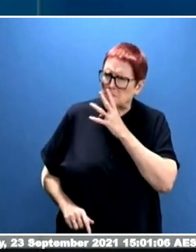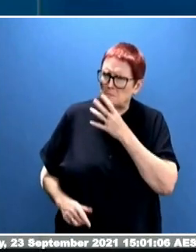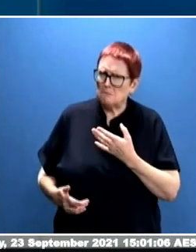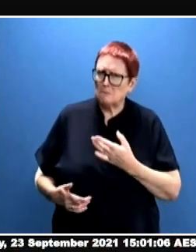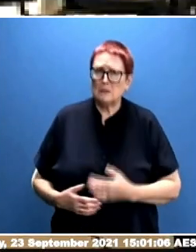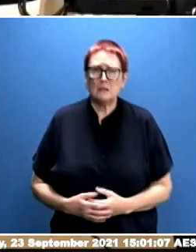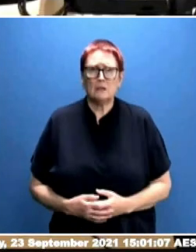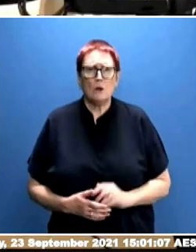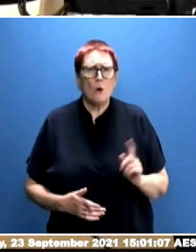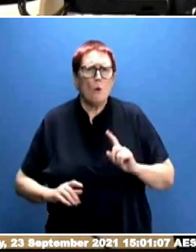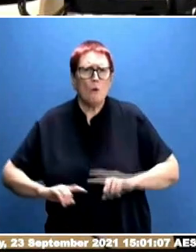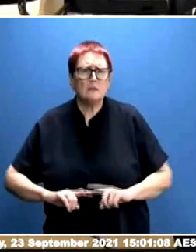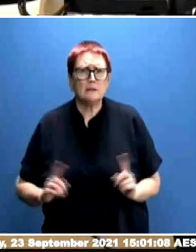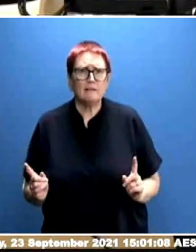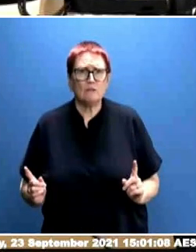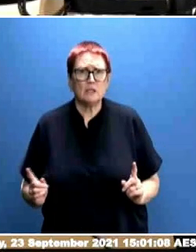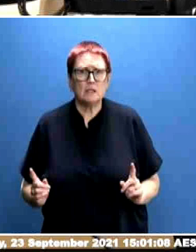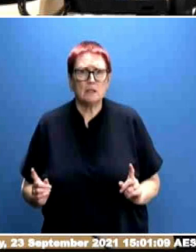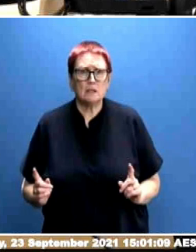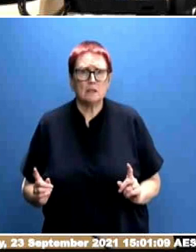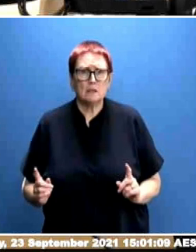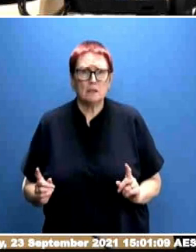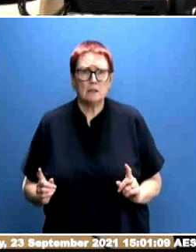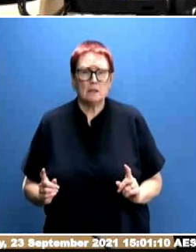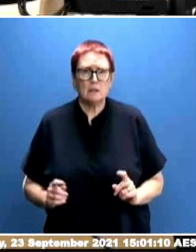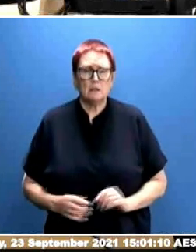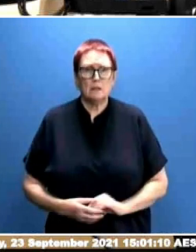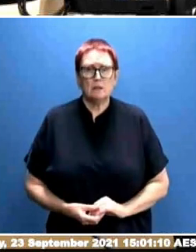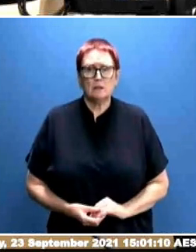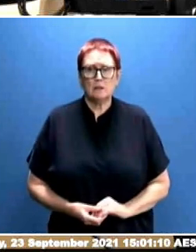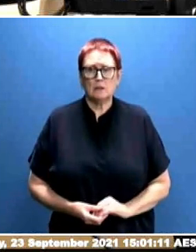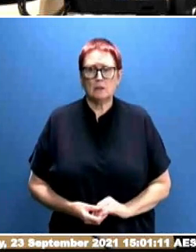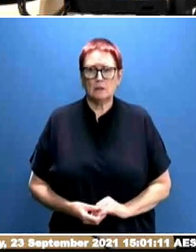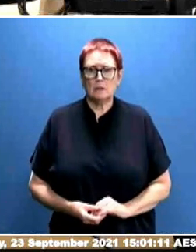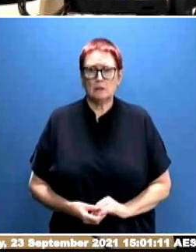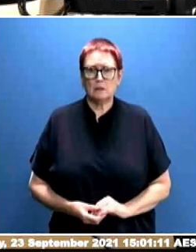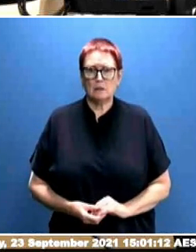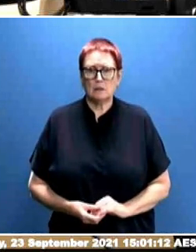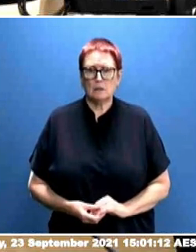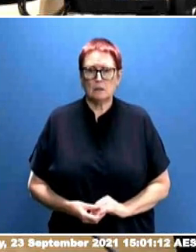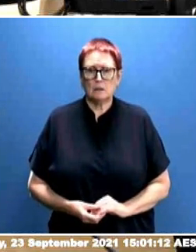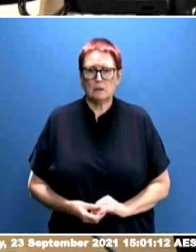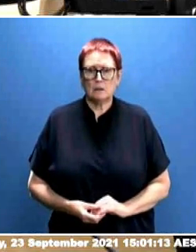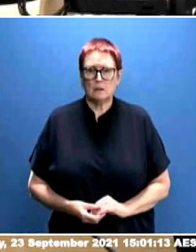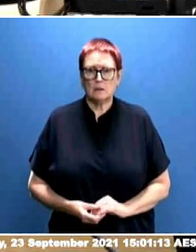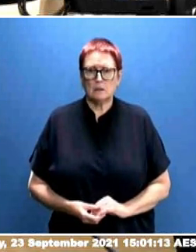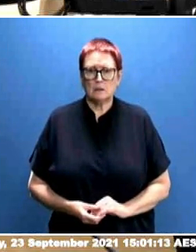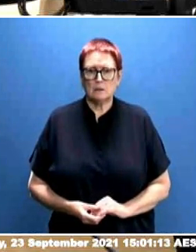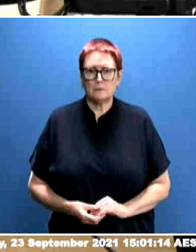What is different, and what do you mean by "There wouldn't be children there